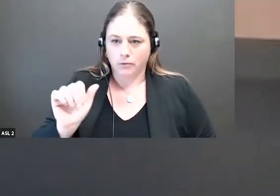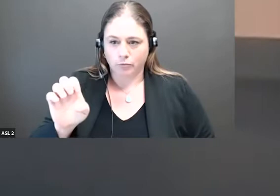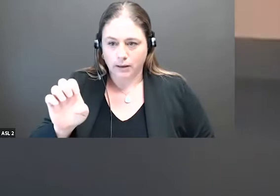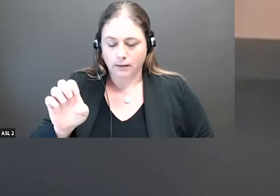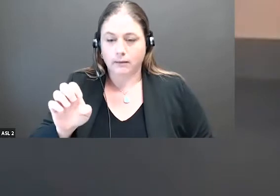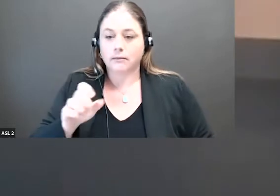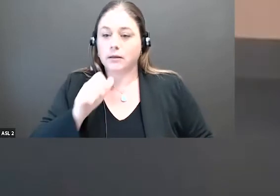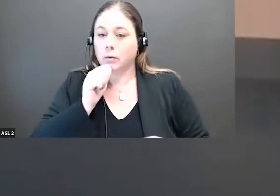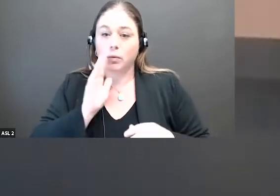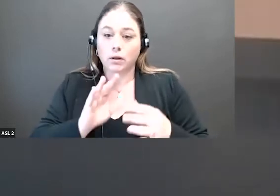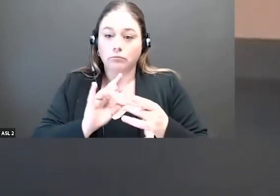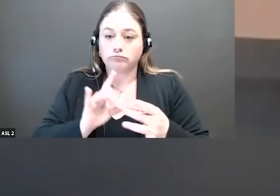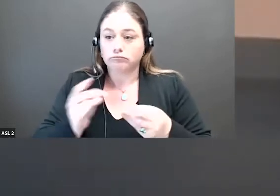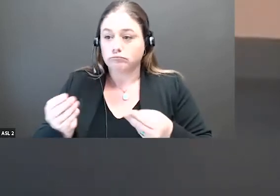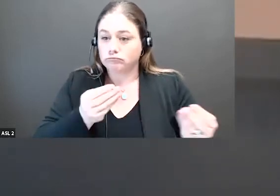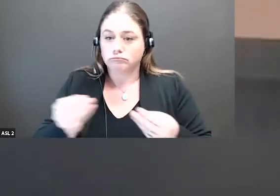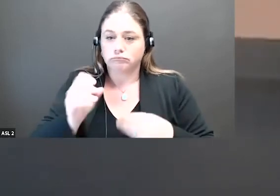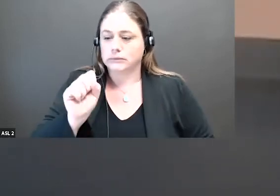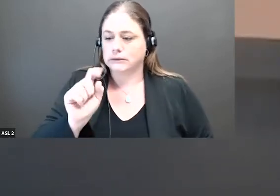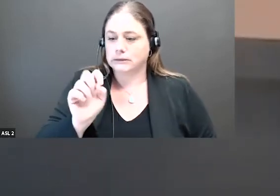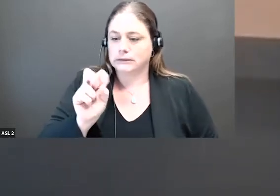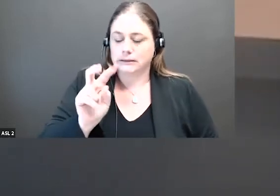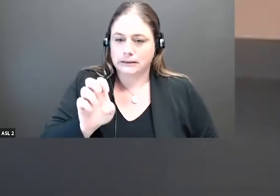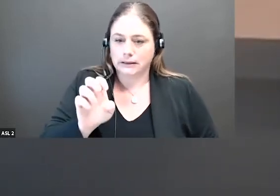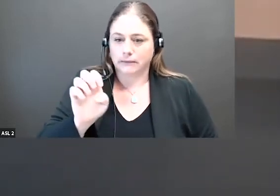Bob's resume is in the conference materials,